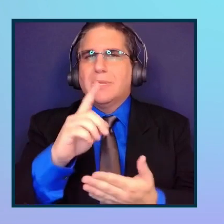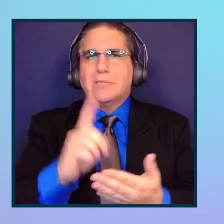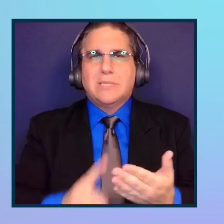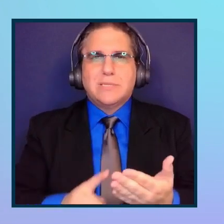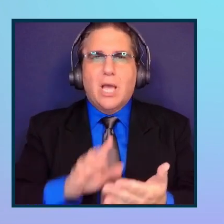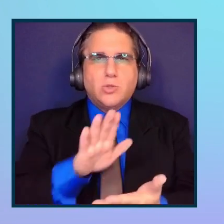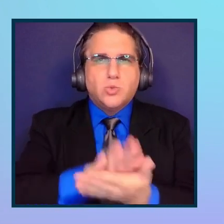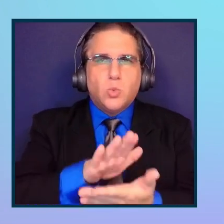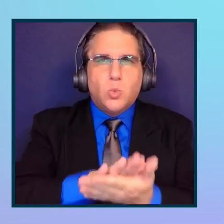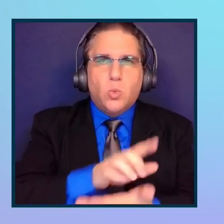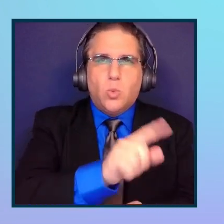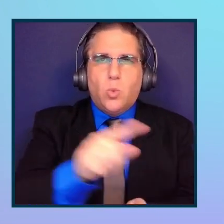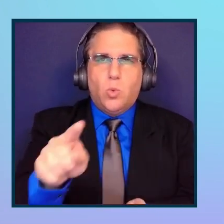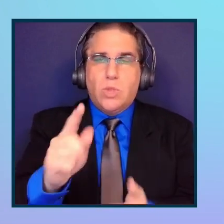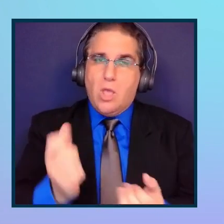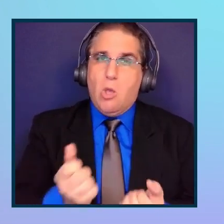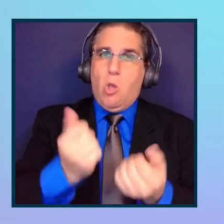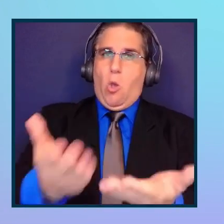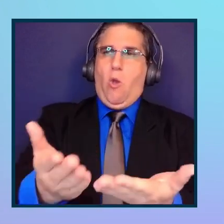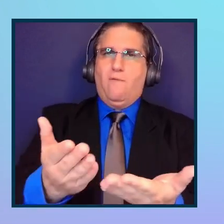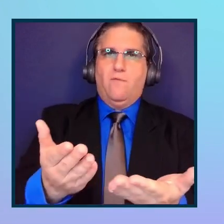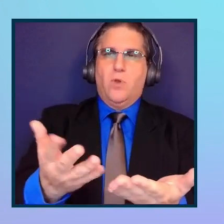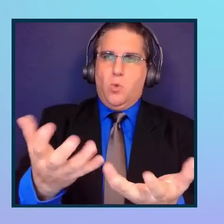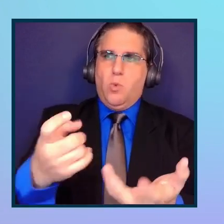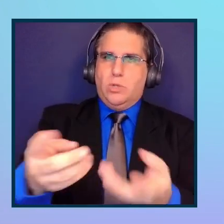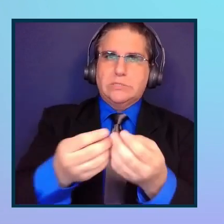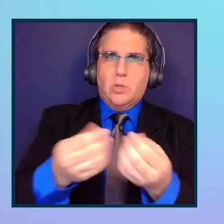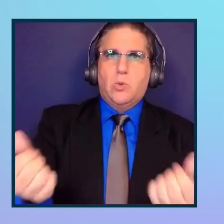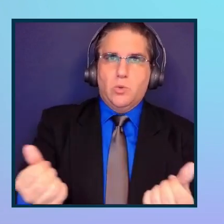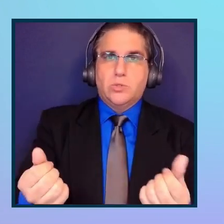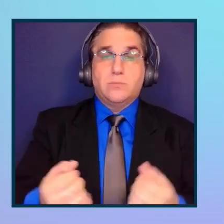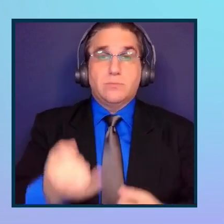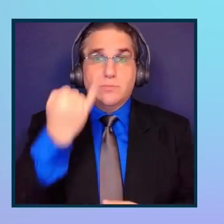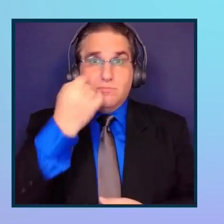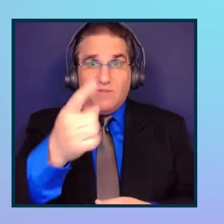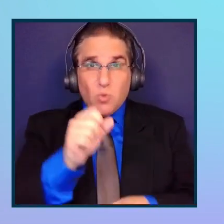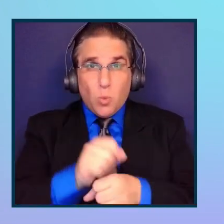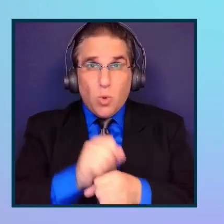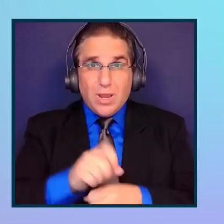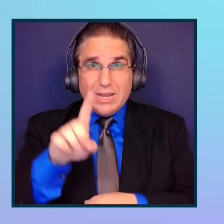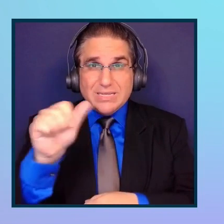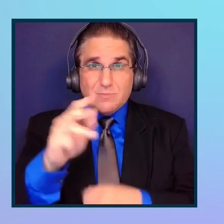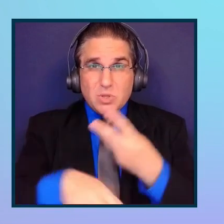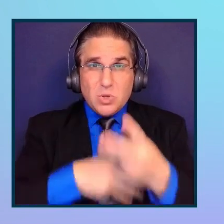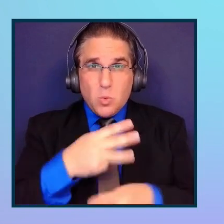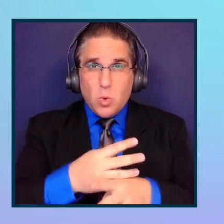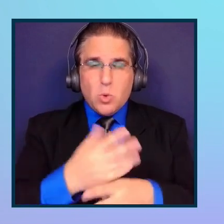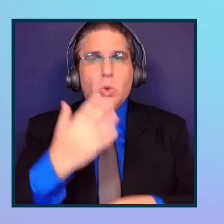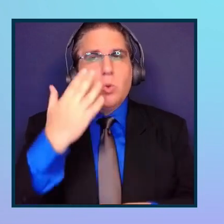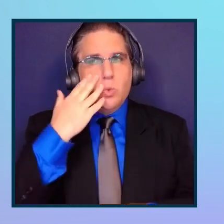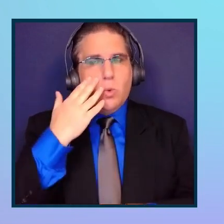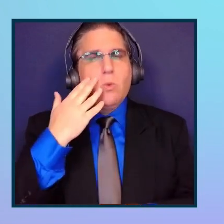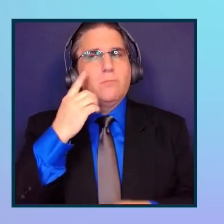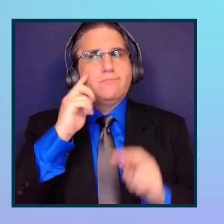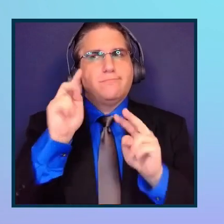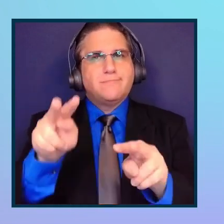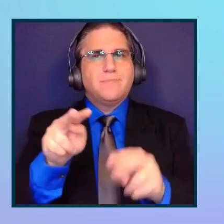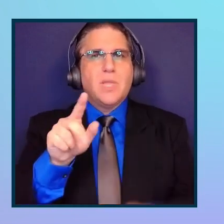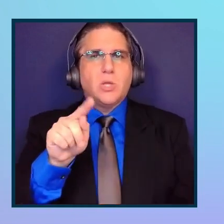And if you're sort of into disability work at all, you've sort of seen, you've encountered the pushback on Twitter. And what happens is,